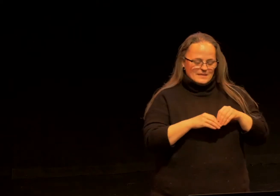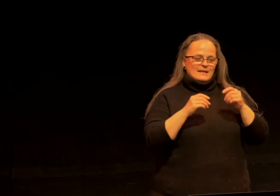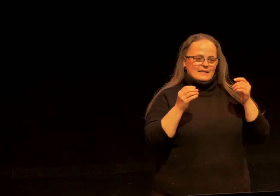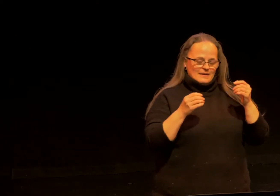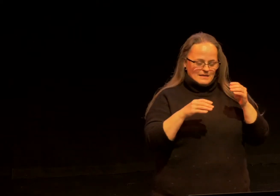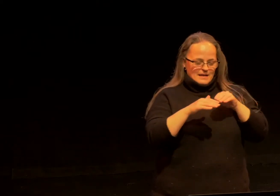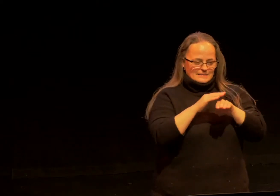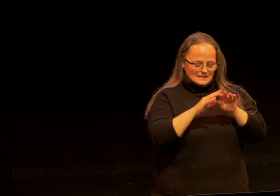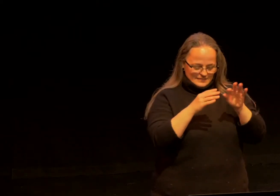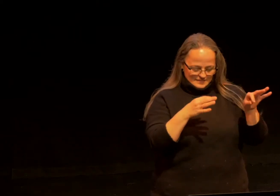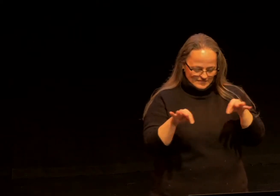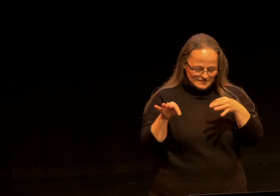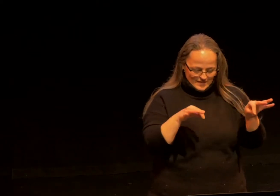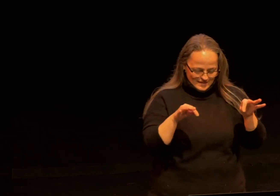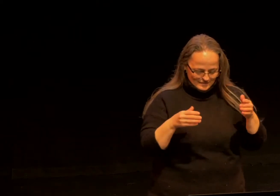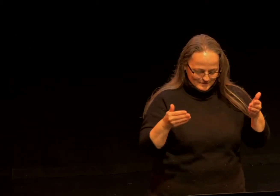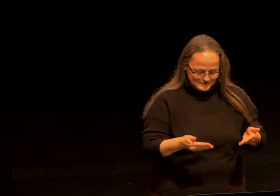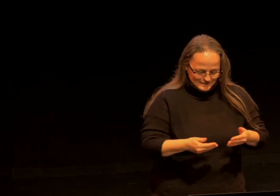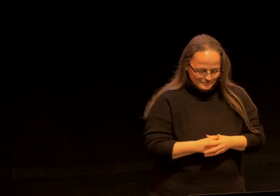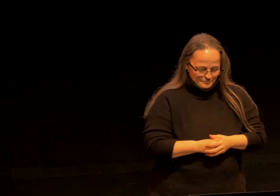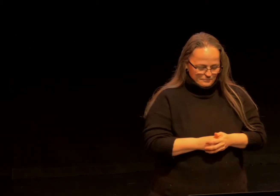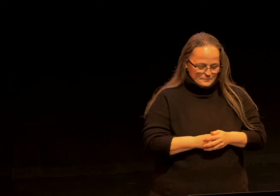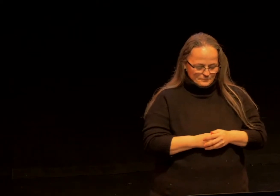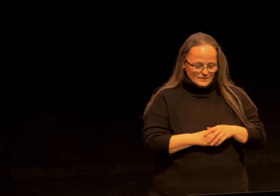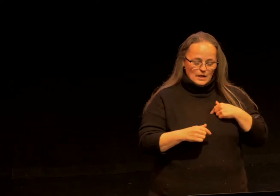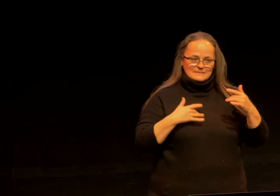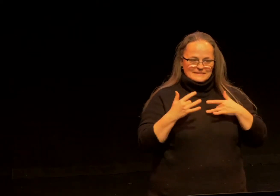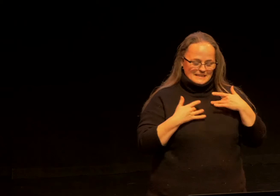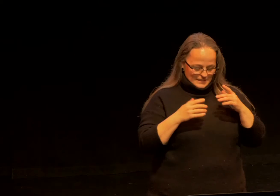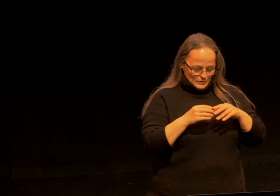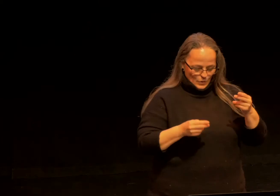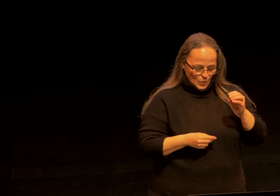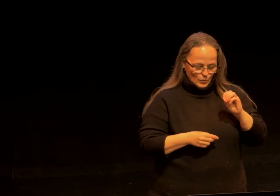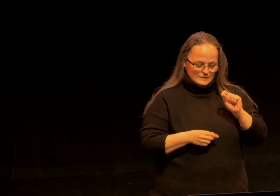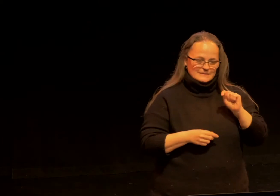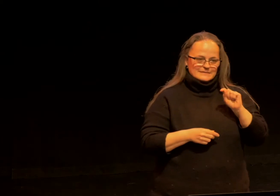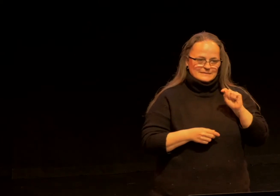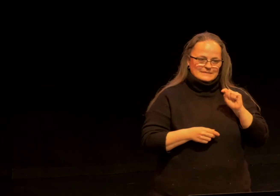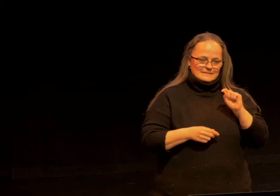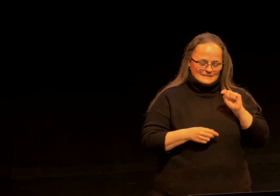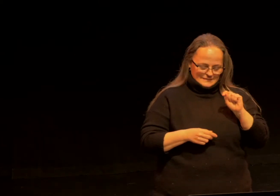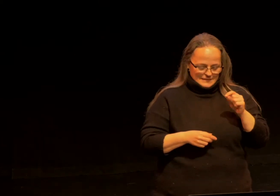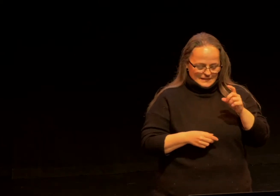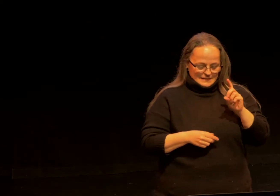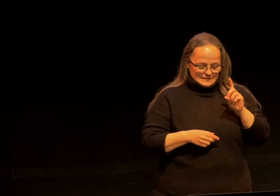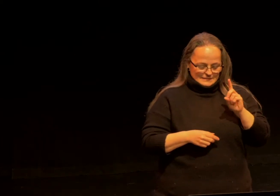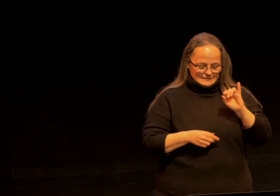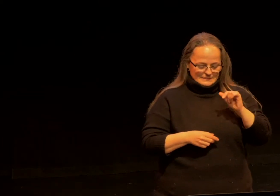welcome to all the goal of this is environmental access festival.